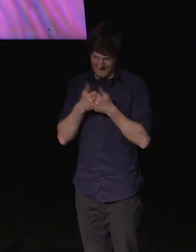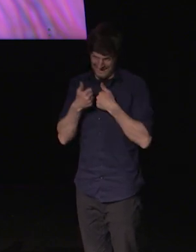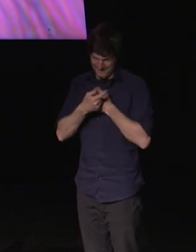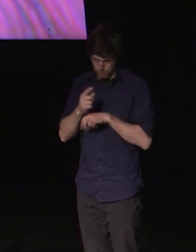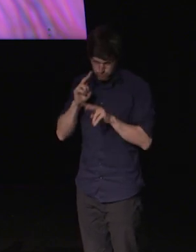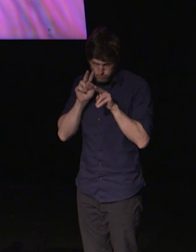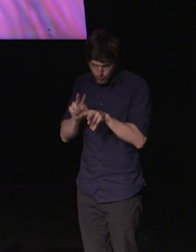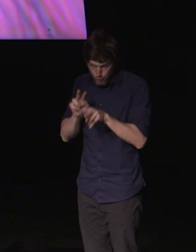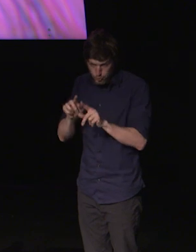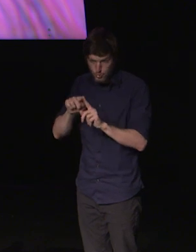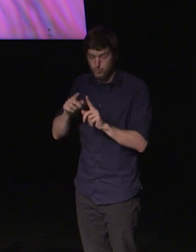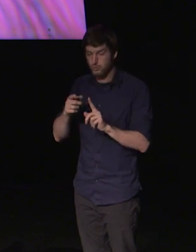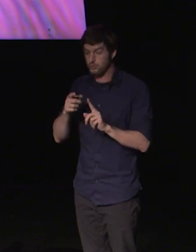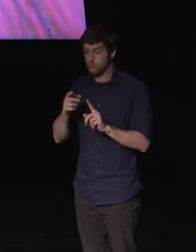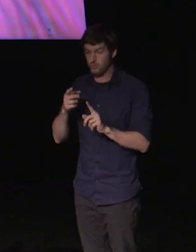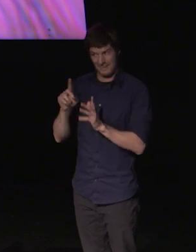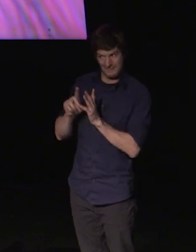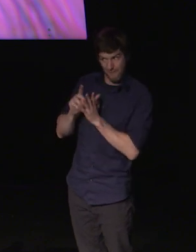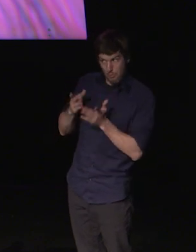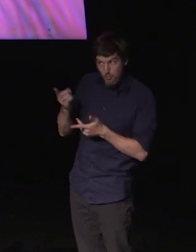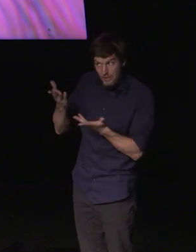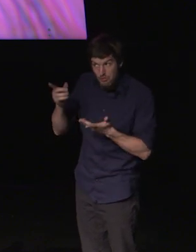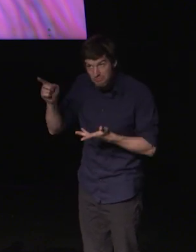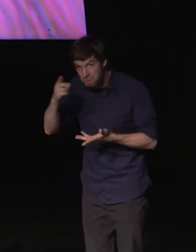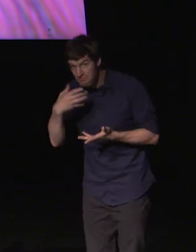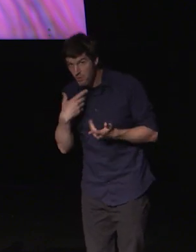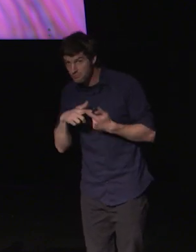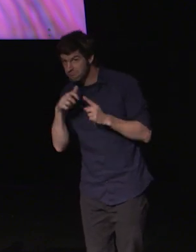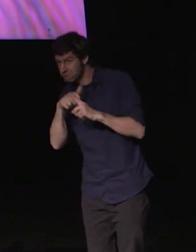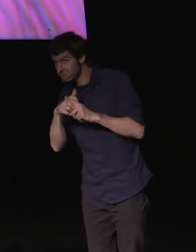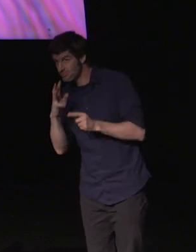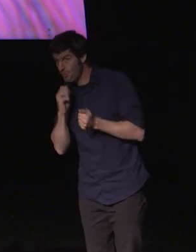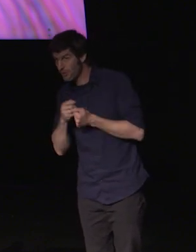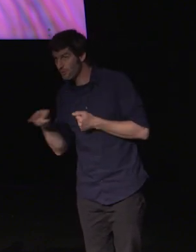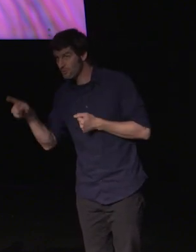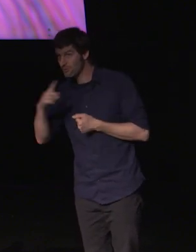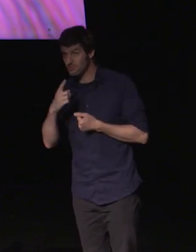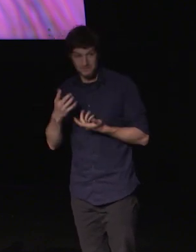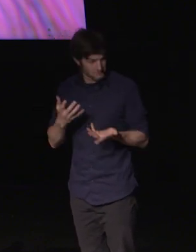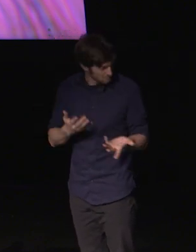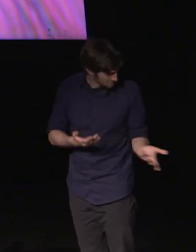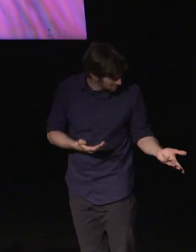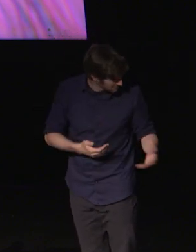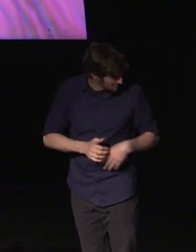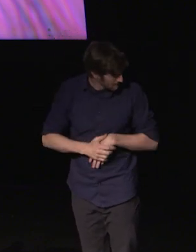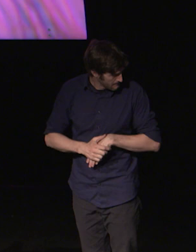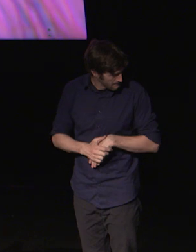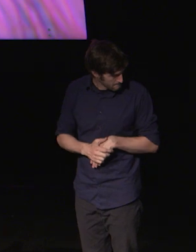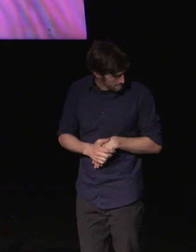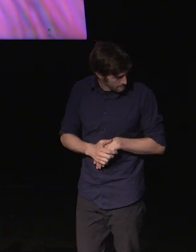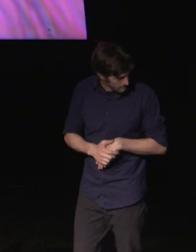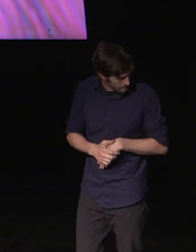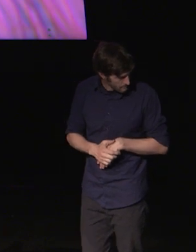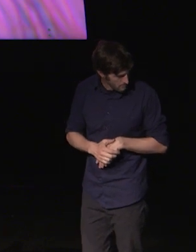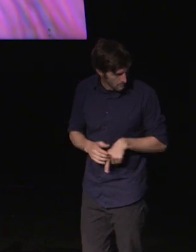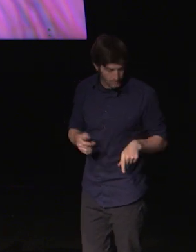that the developer...? If you are here, we wanna talk to you about. That's coming out. Meghan? Anybody here from BioWare?